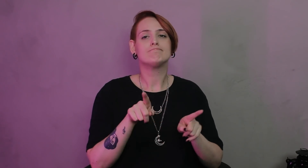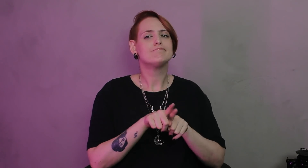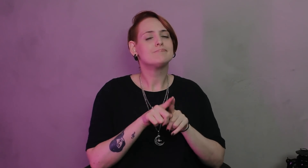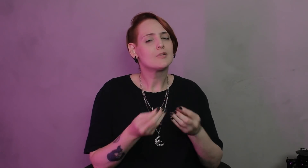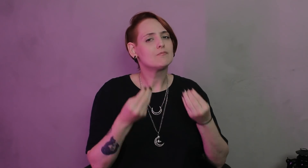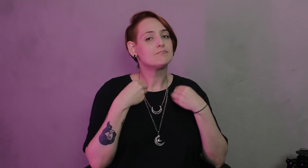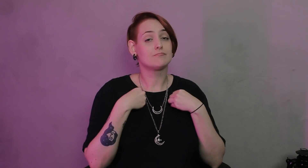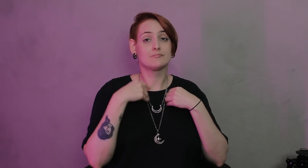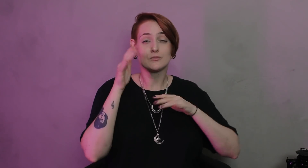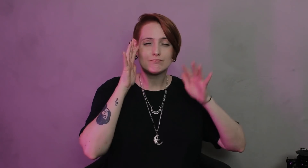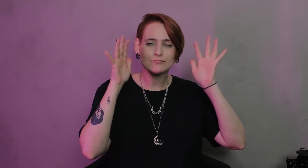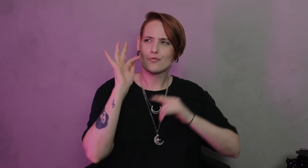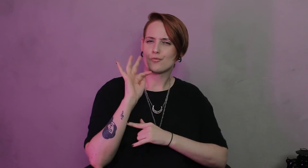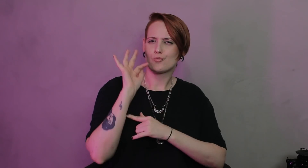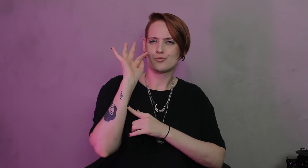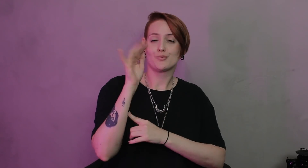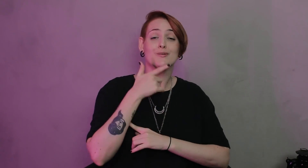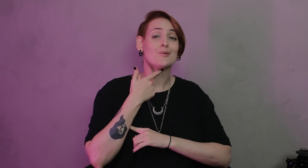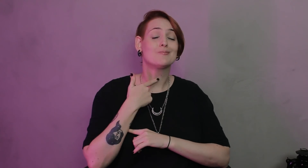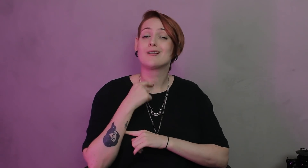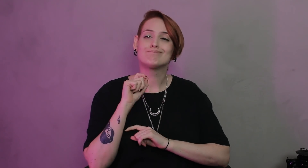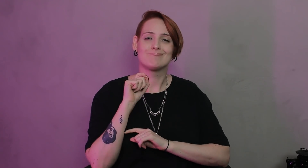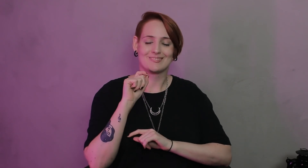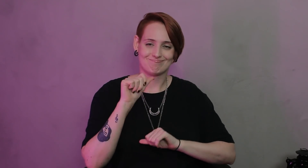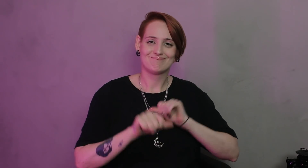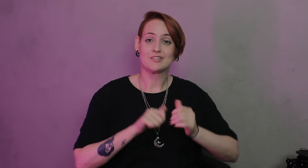In addition to dreaming of